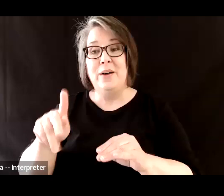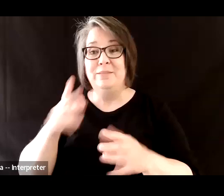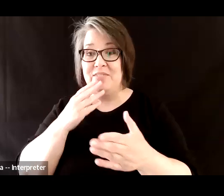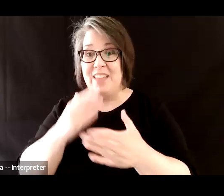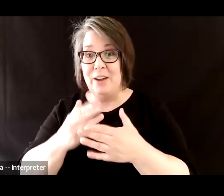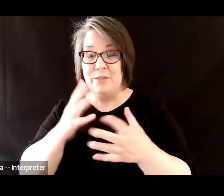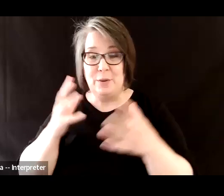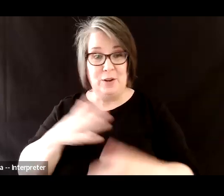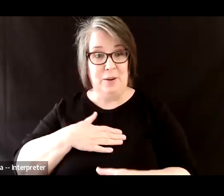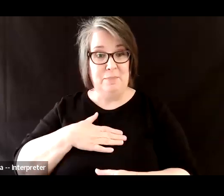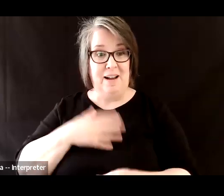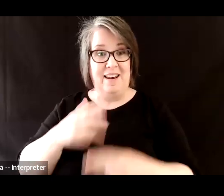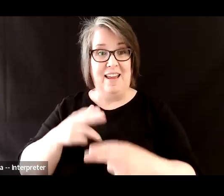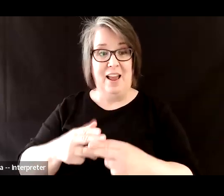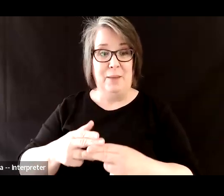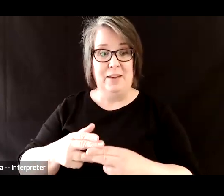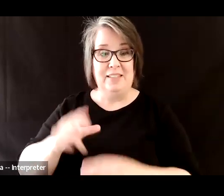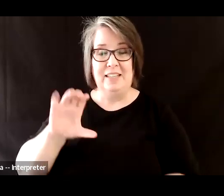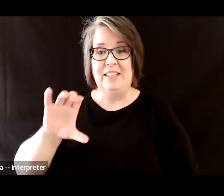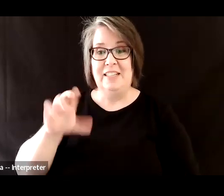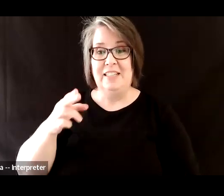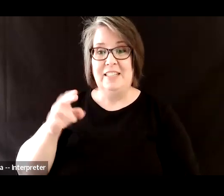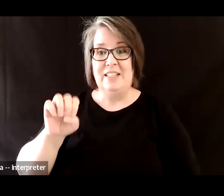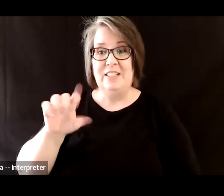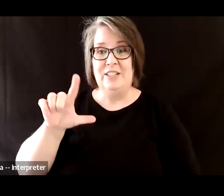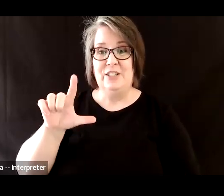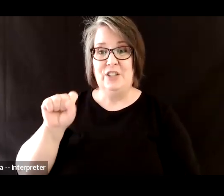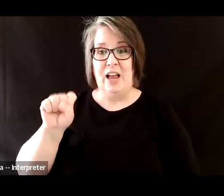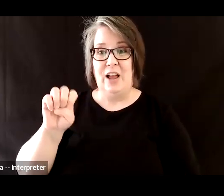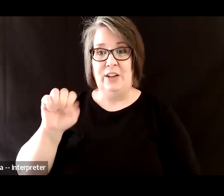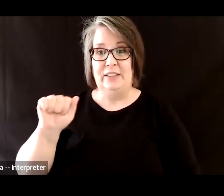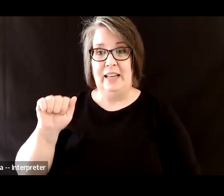Yes, my name is Jesse Porter. From UNC Chapel Hill. I'm the head of Digital accessibility here.